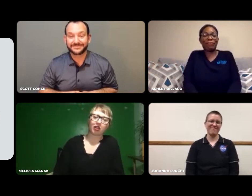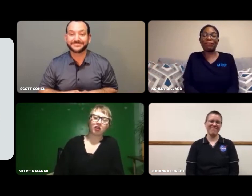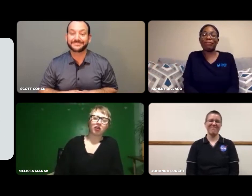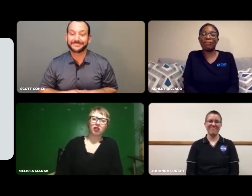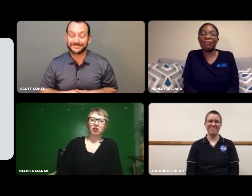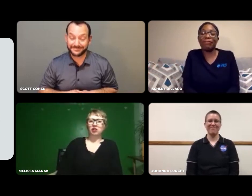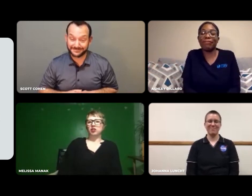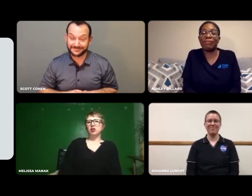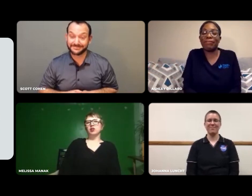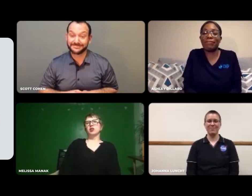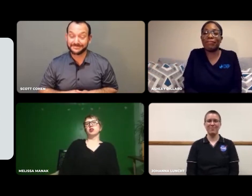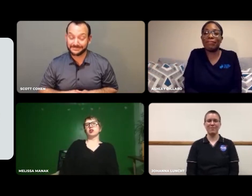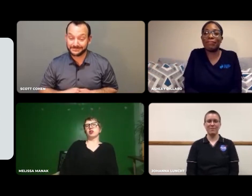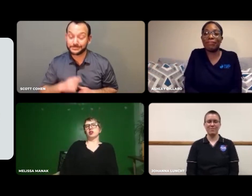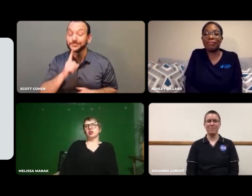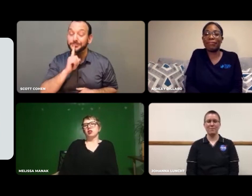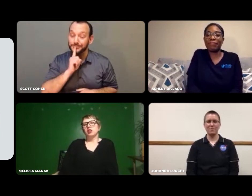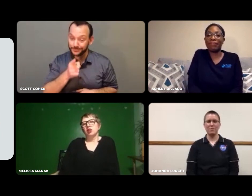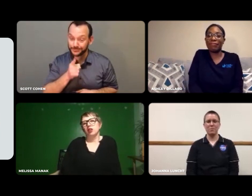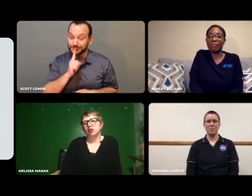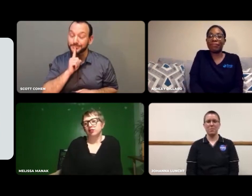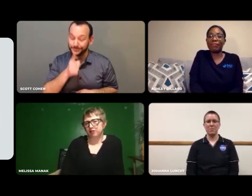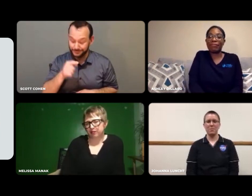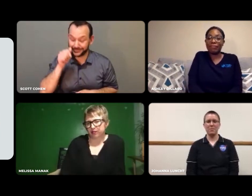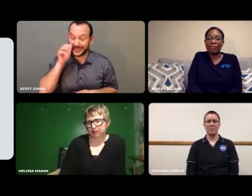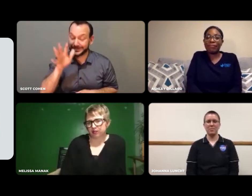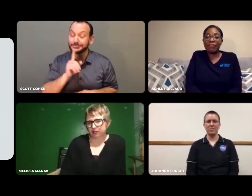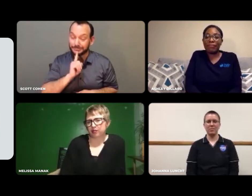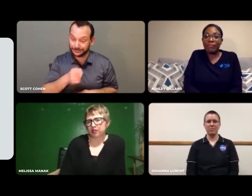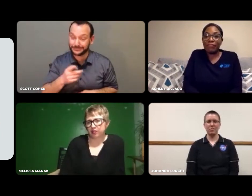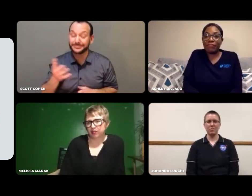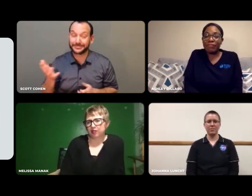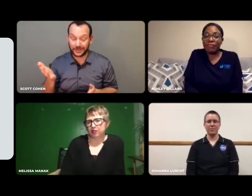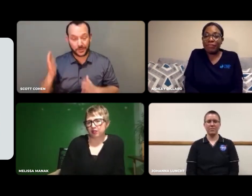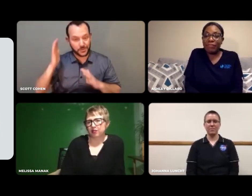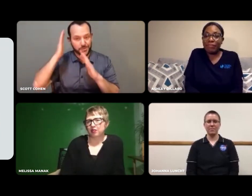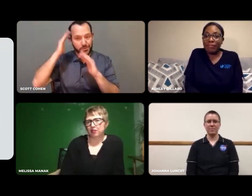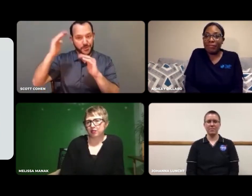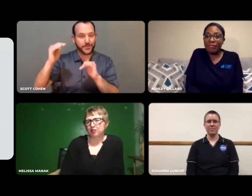Very true, Ashley.